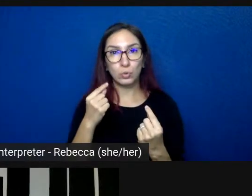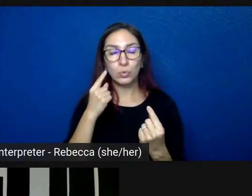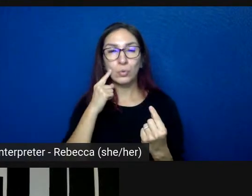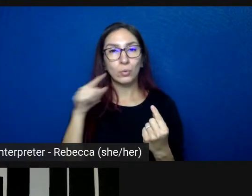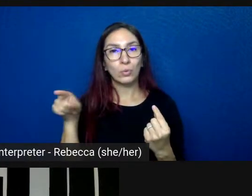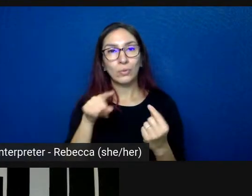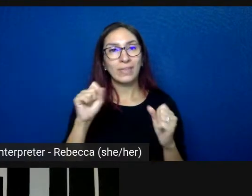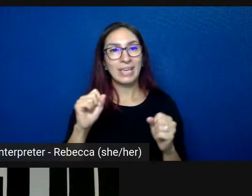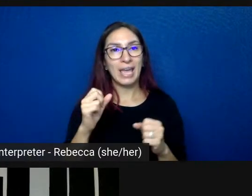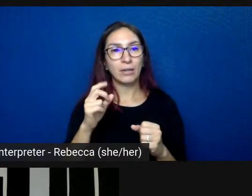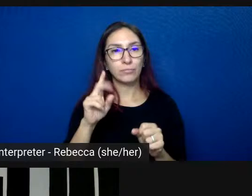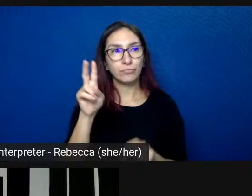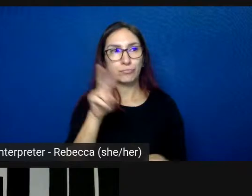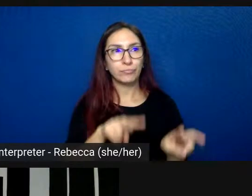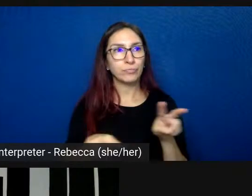Joomla extensions